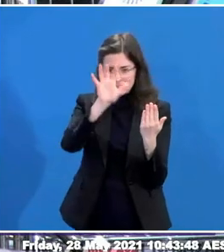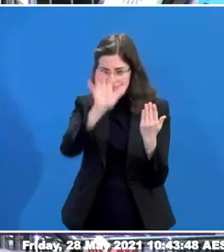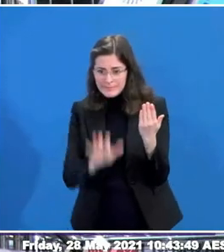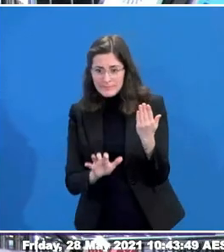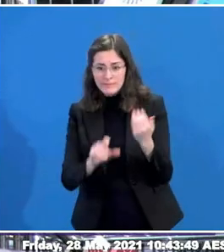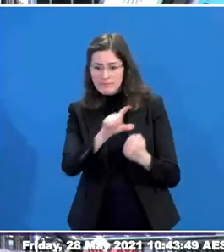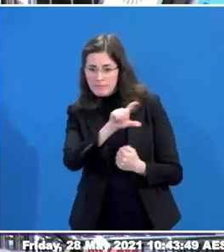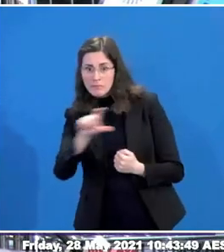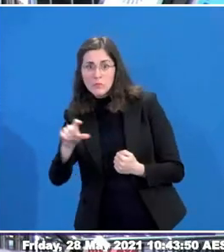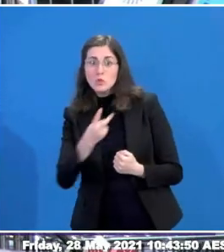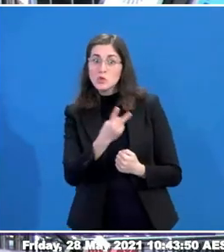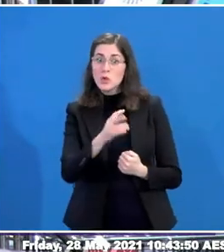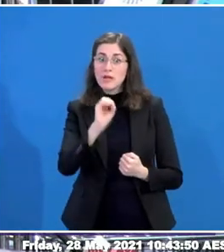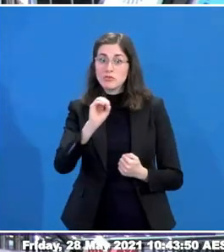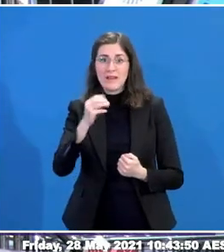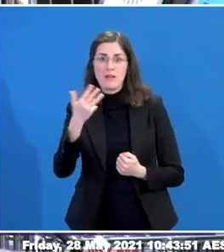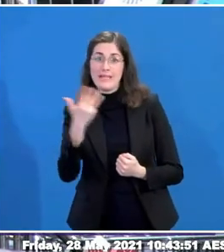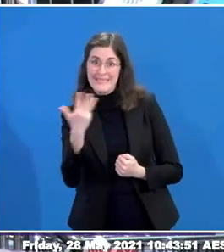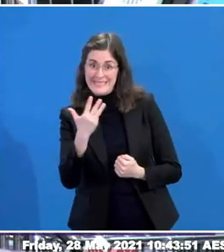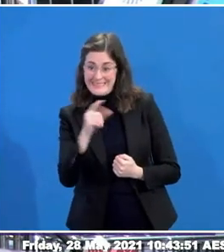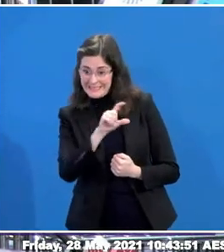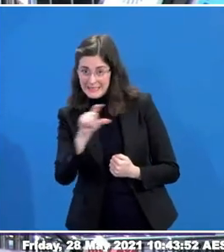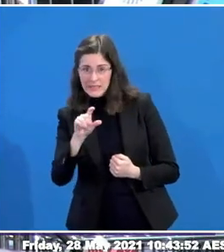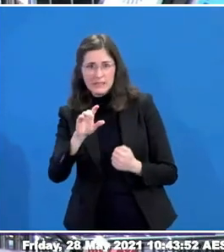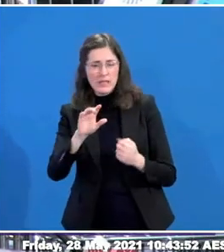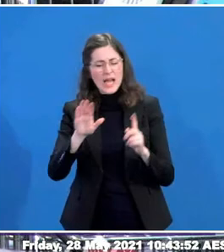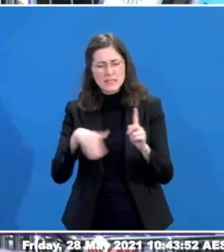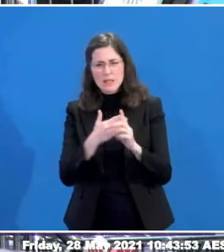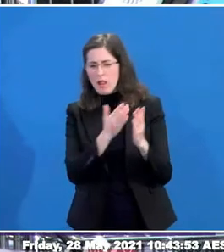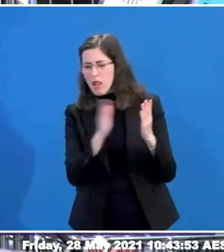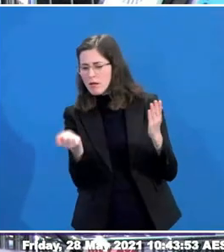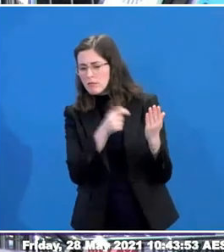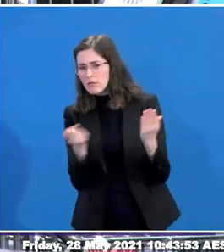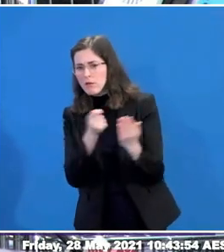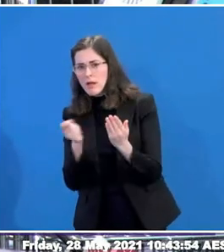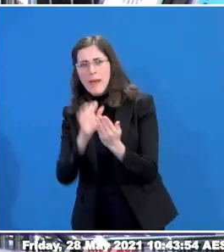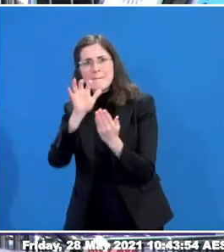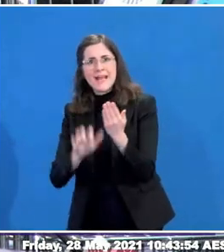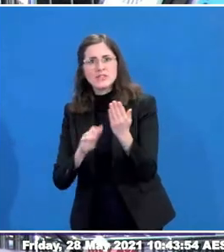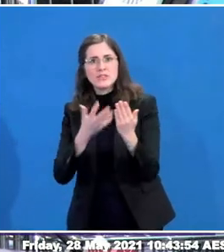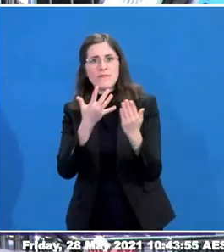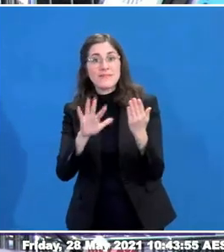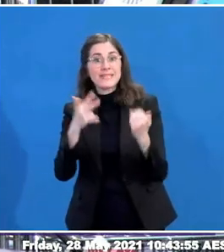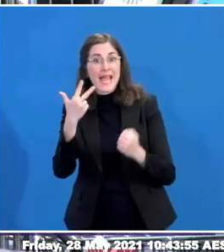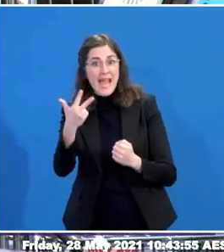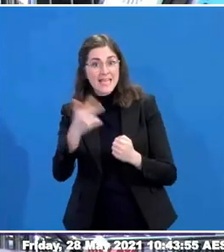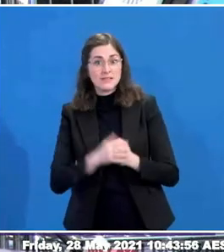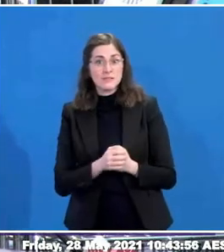paragraph 219 through to page 58, 249?